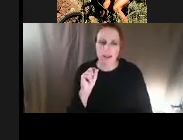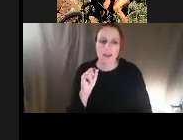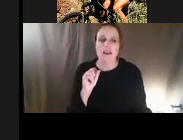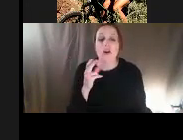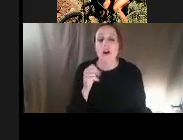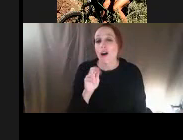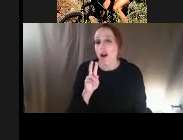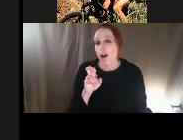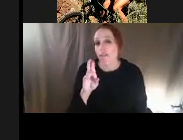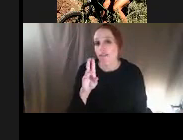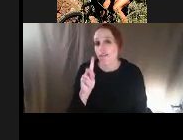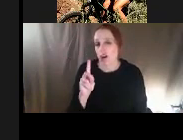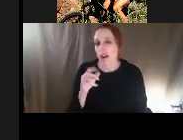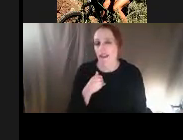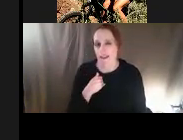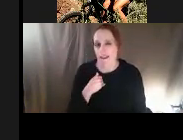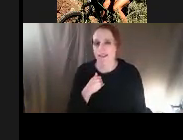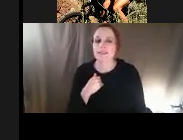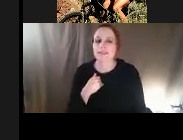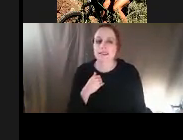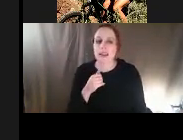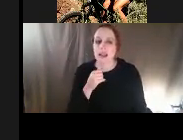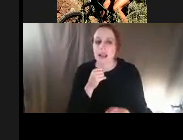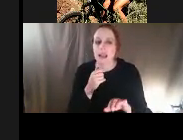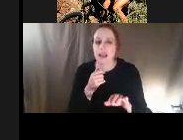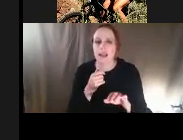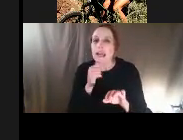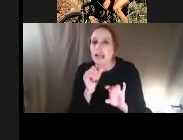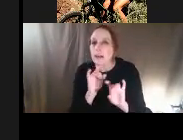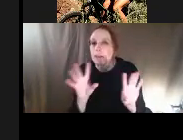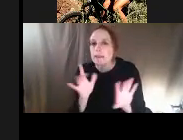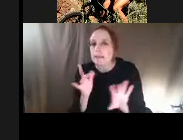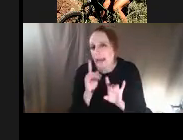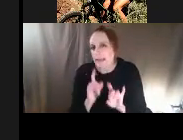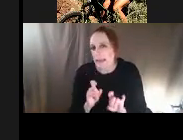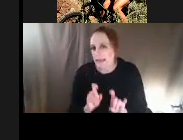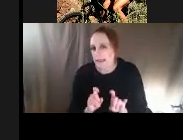But Harvard has an implicit bias test. They're very humbling, but microaggressions are